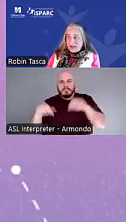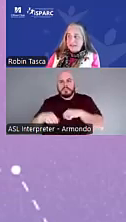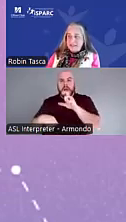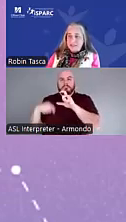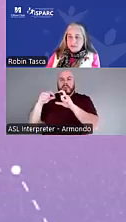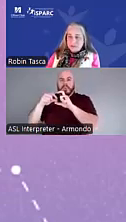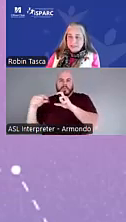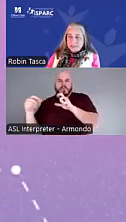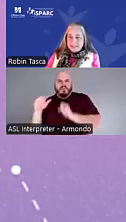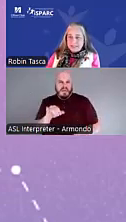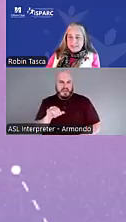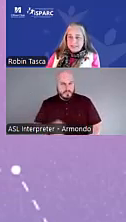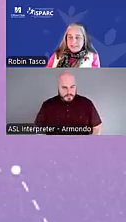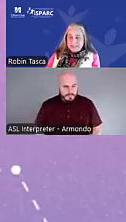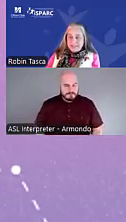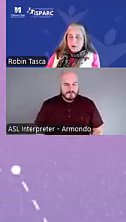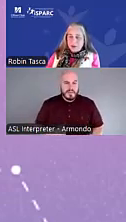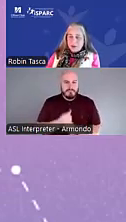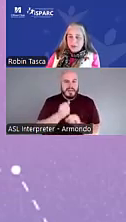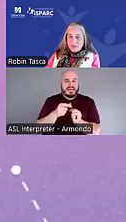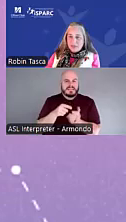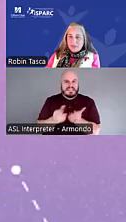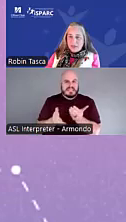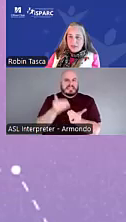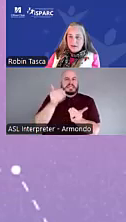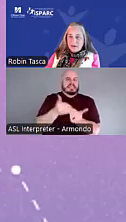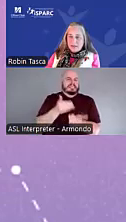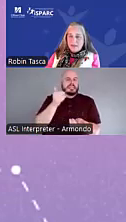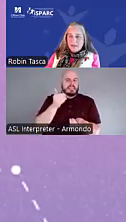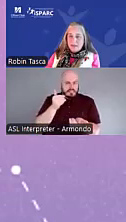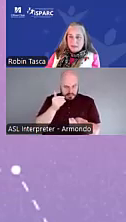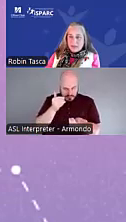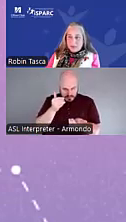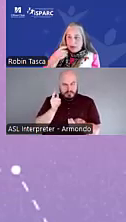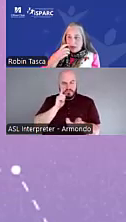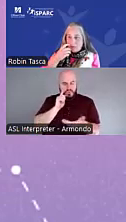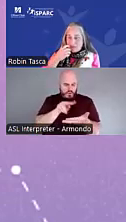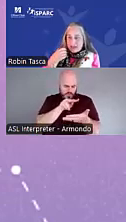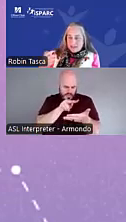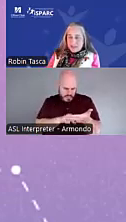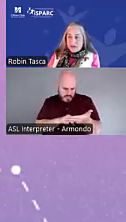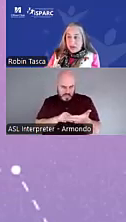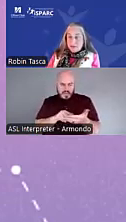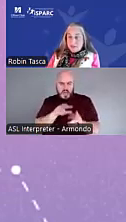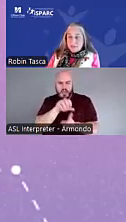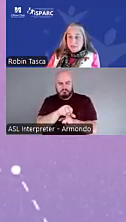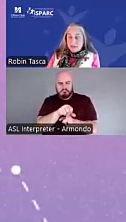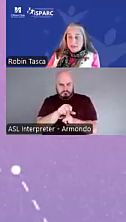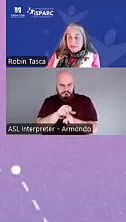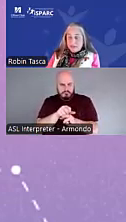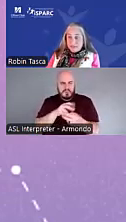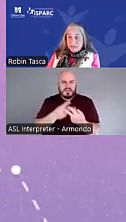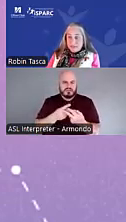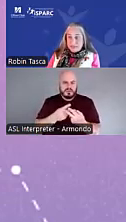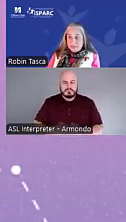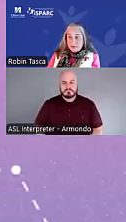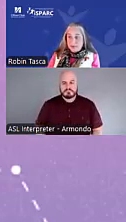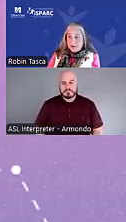It makes it extremely easy to then read the hashtag. I personally find it very easy because when